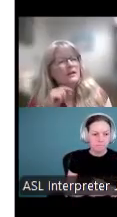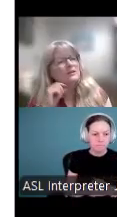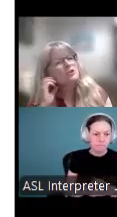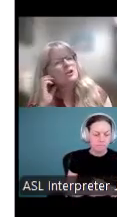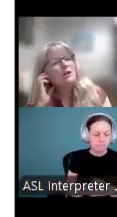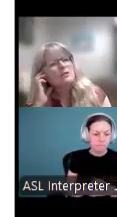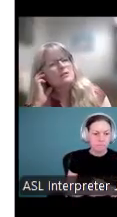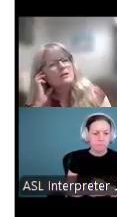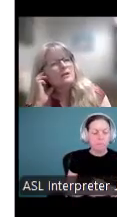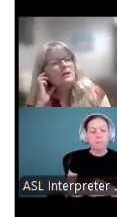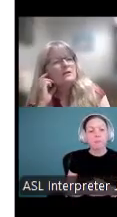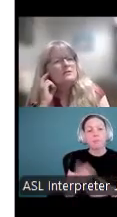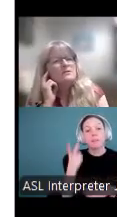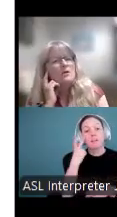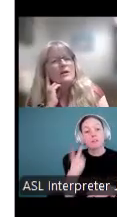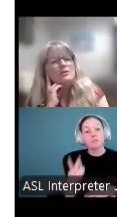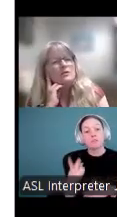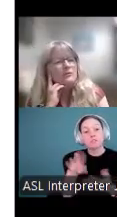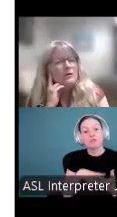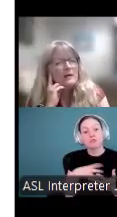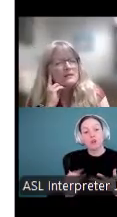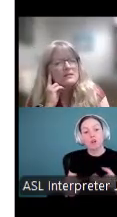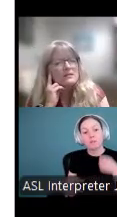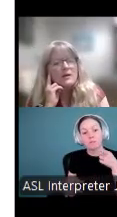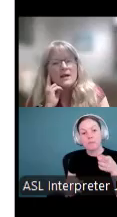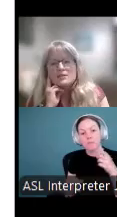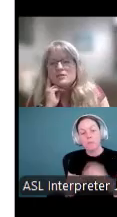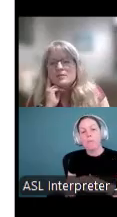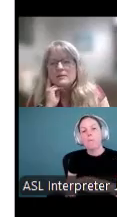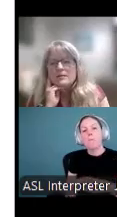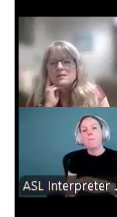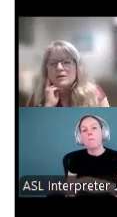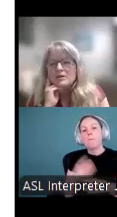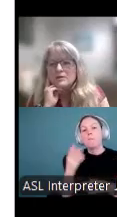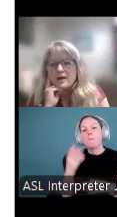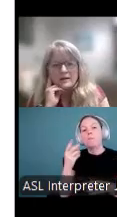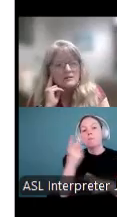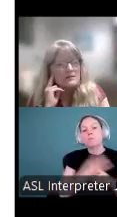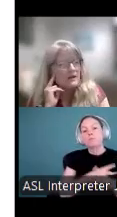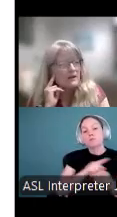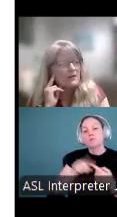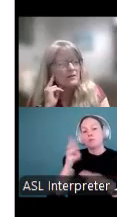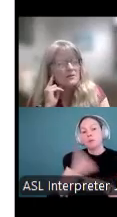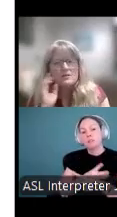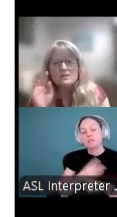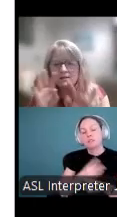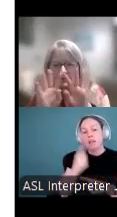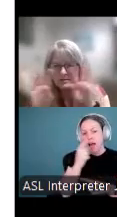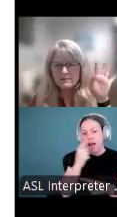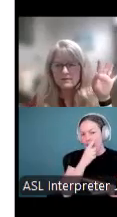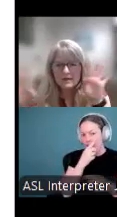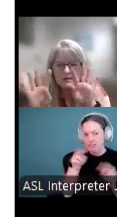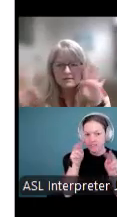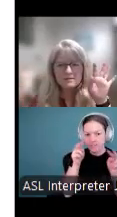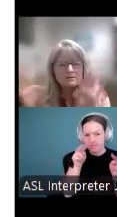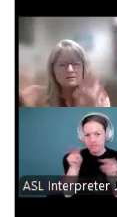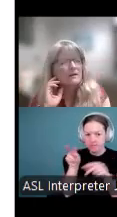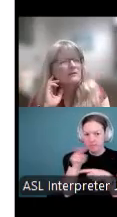at that chart, so at two to four months their eyes should be able to start tracking together. You should see less of the eyes kind